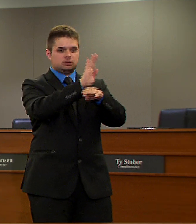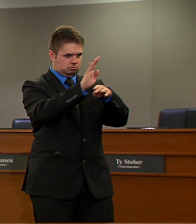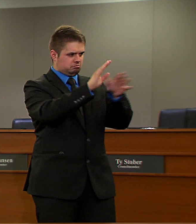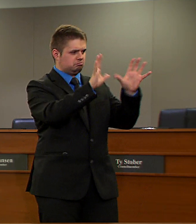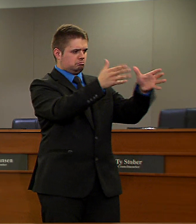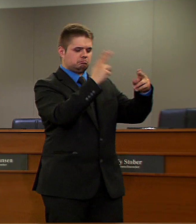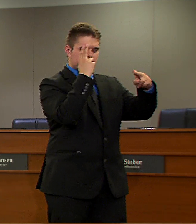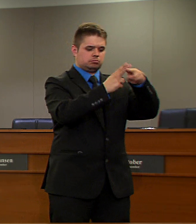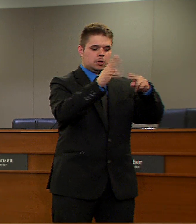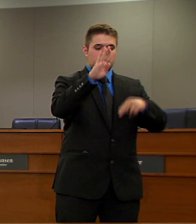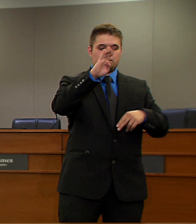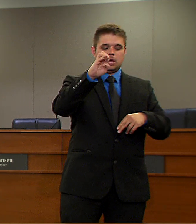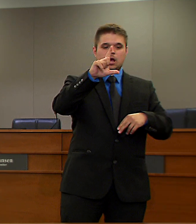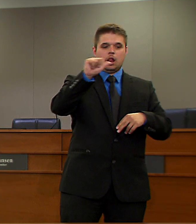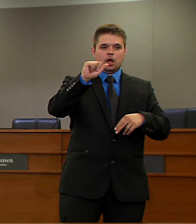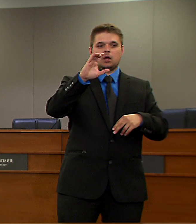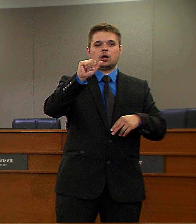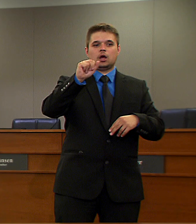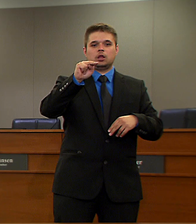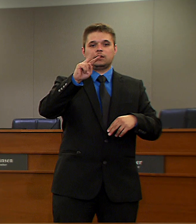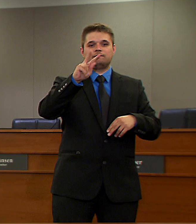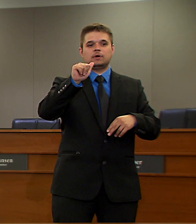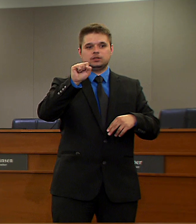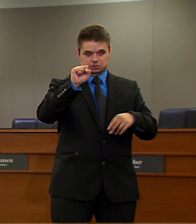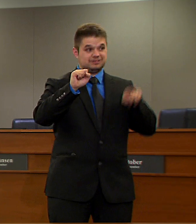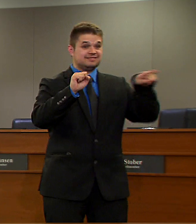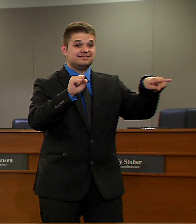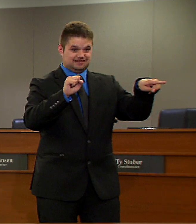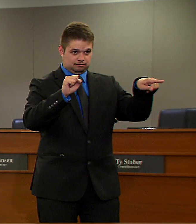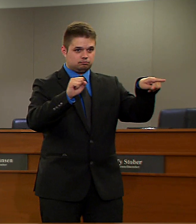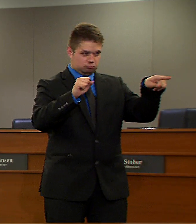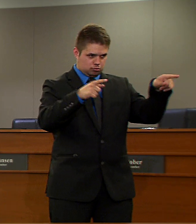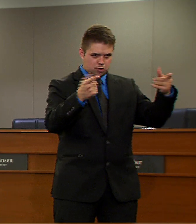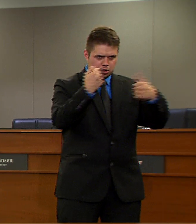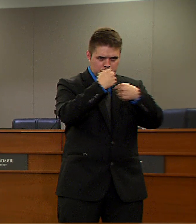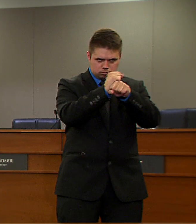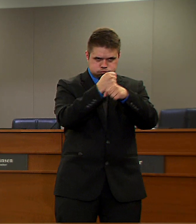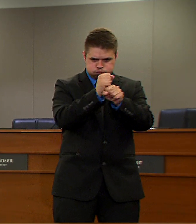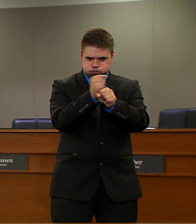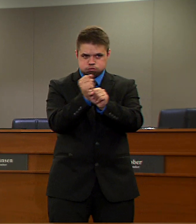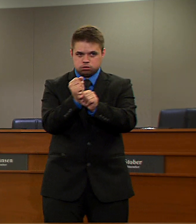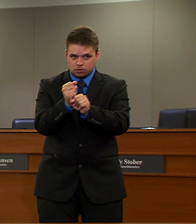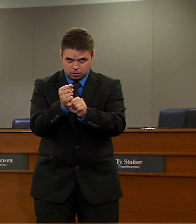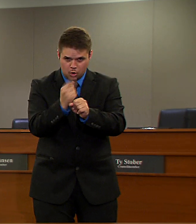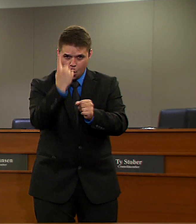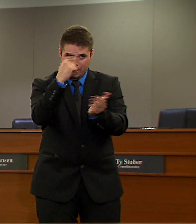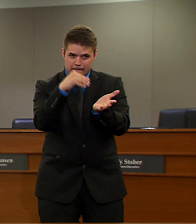more than a million non-medical grade masks to mayors across the country.